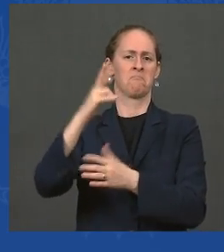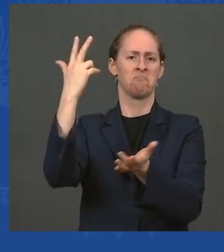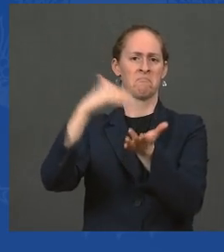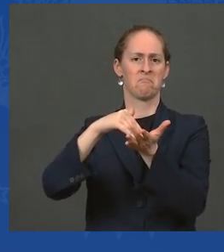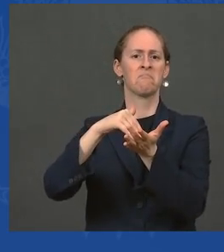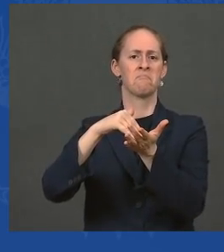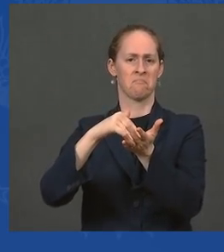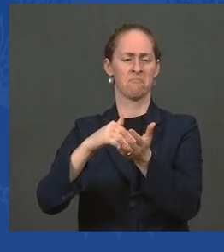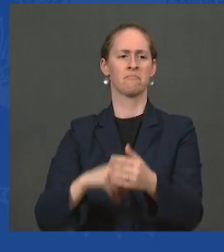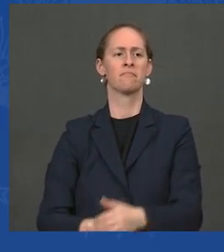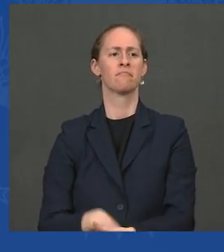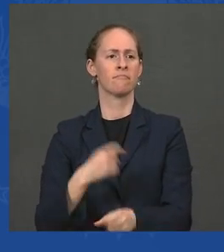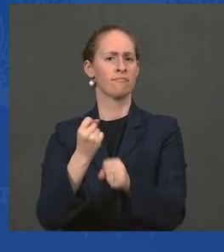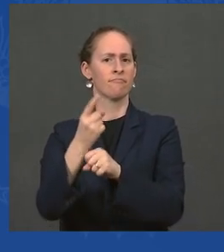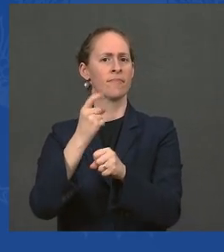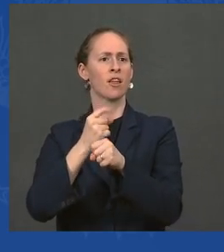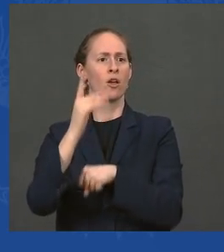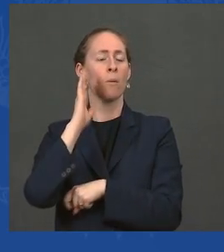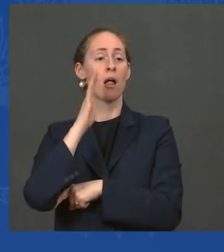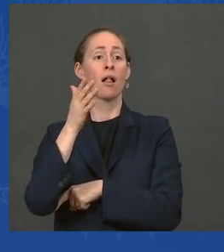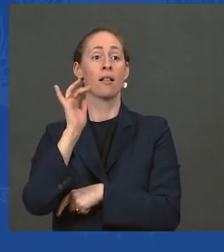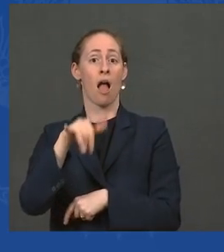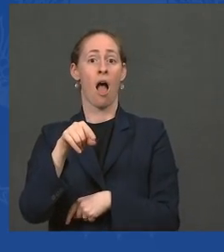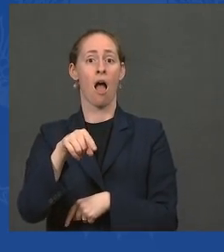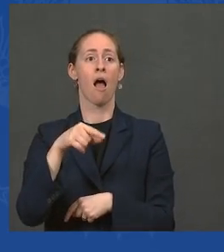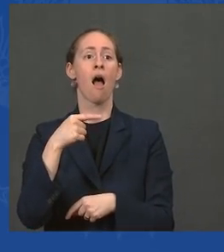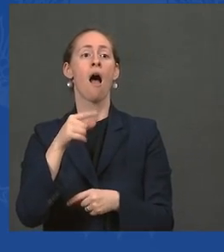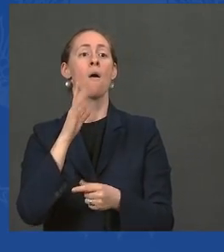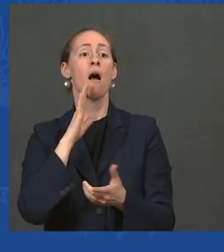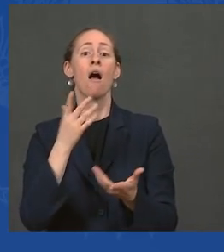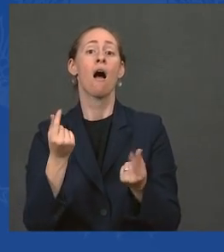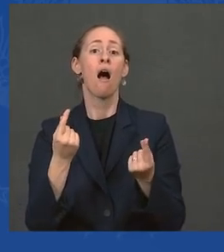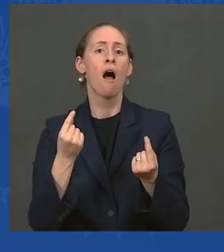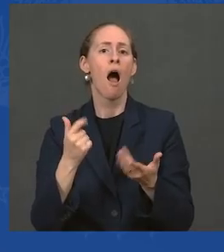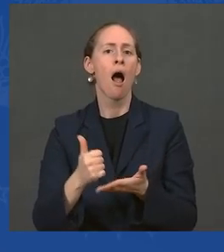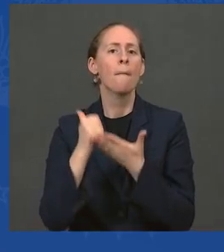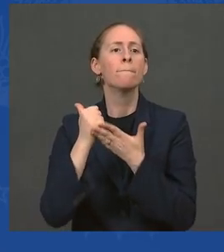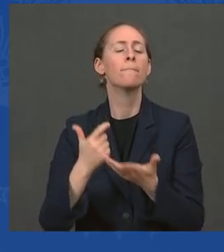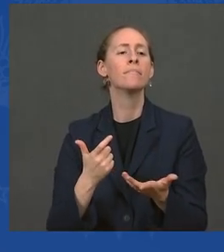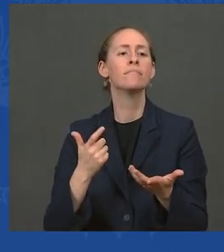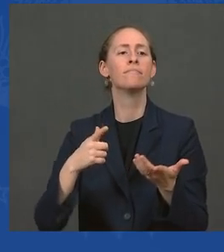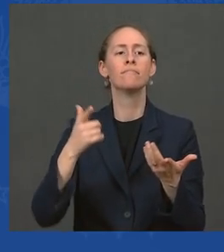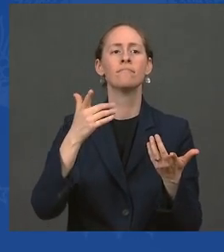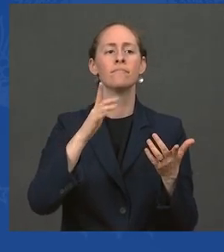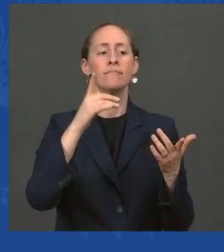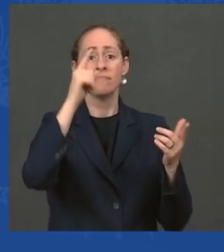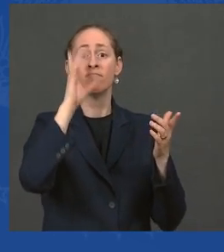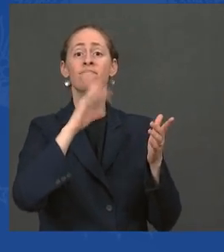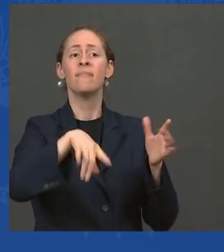It's cut child poverty in Pennsylvania by 55 percent; in the nation by 50 percent.